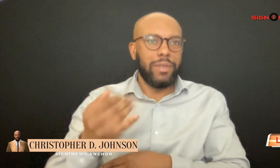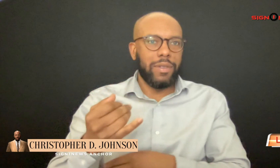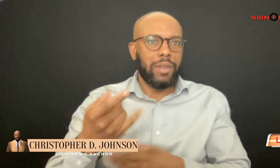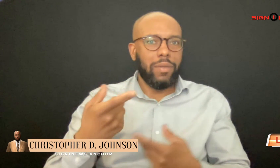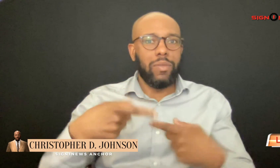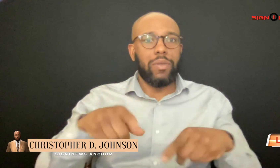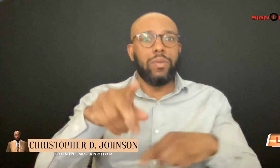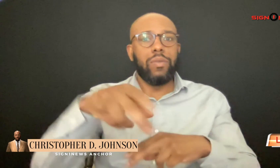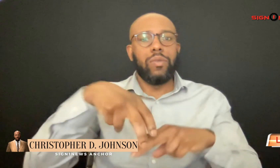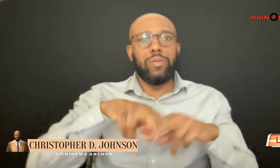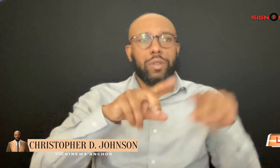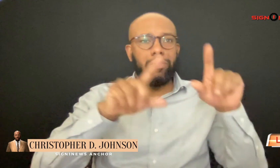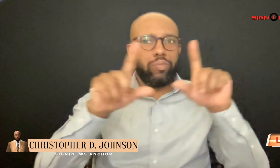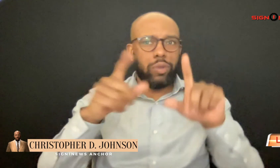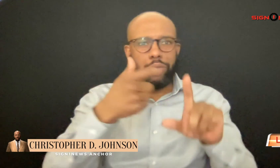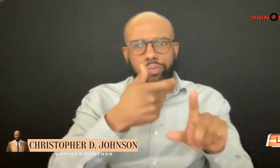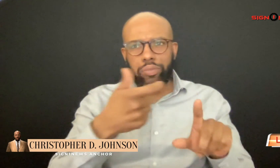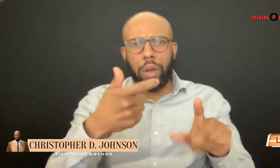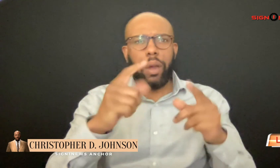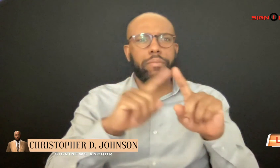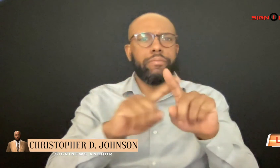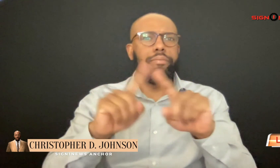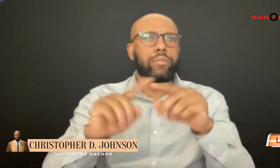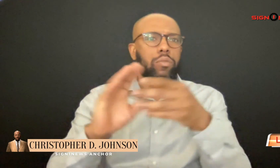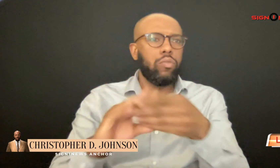here's a quick look at the top trending stories making headlines today